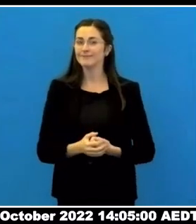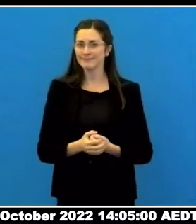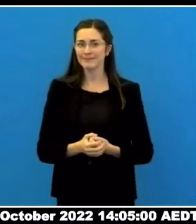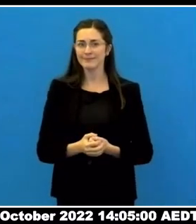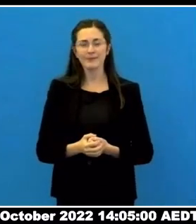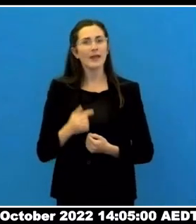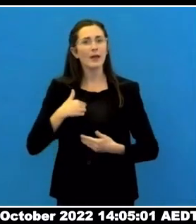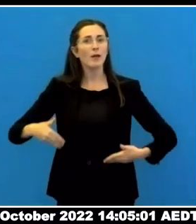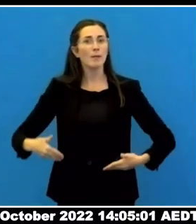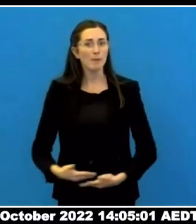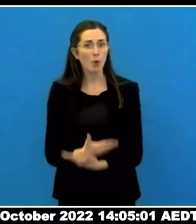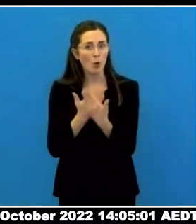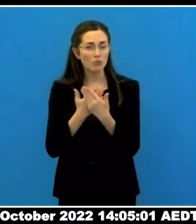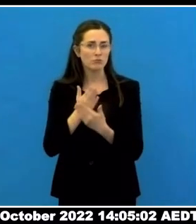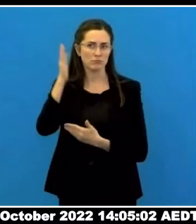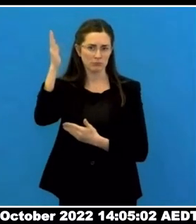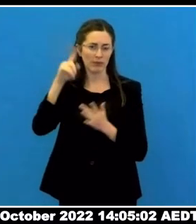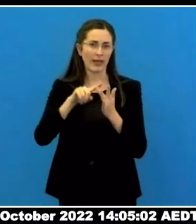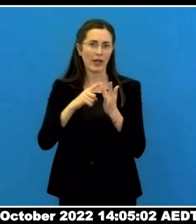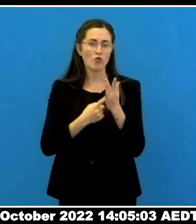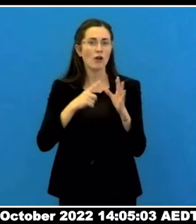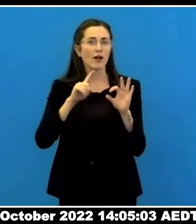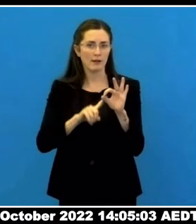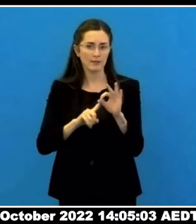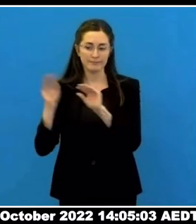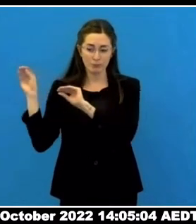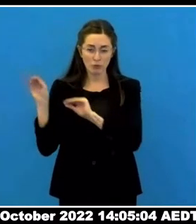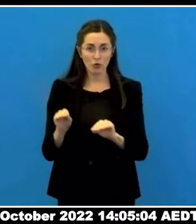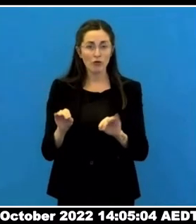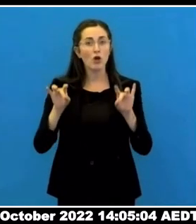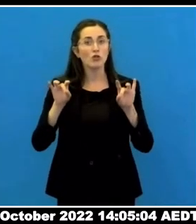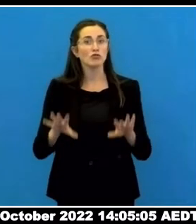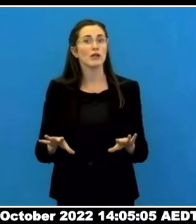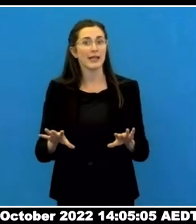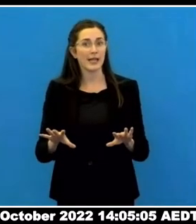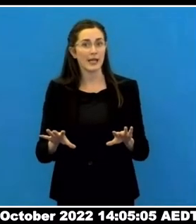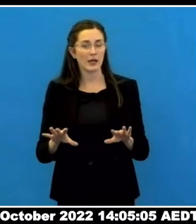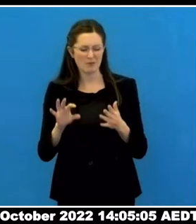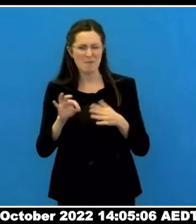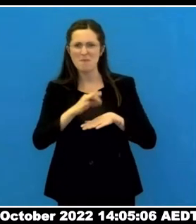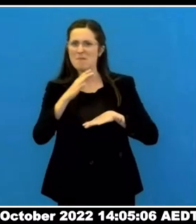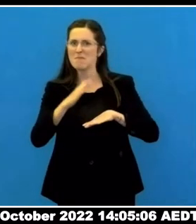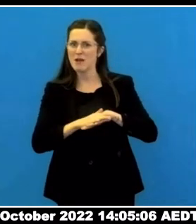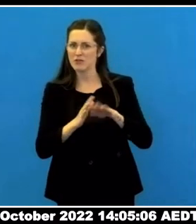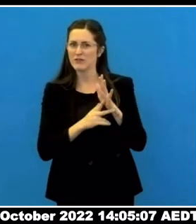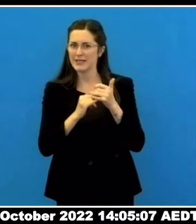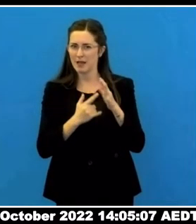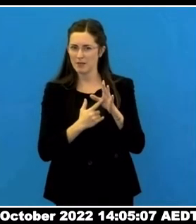"I was born in Iraq and migrated to Australia on a marriage visa 15 years ago.